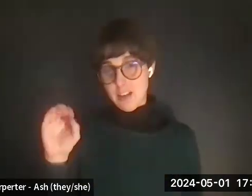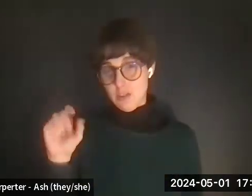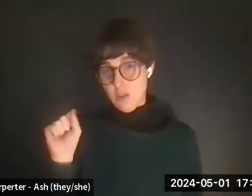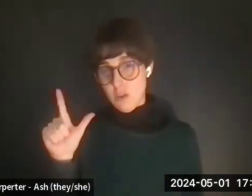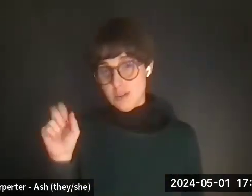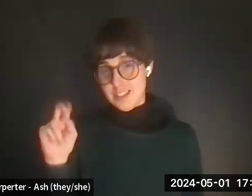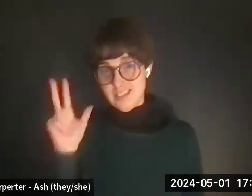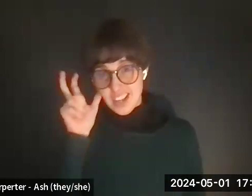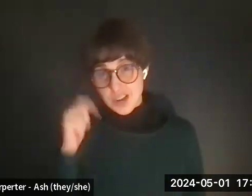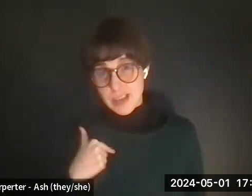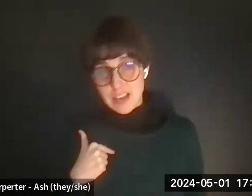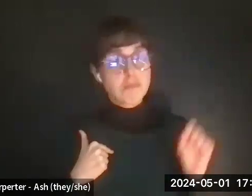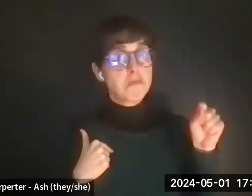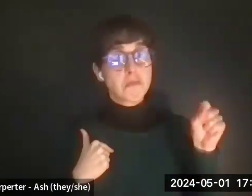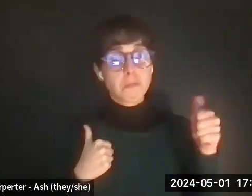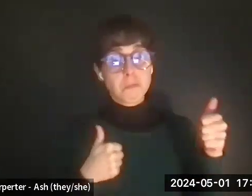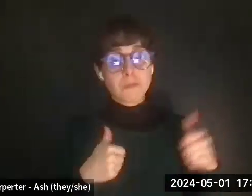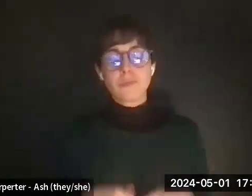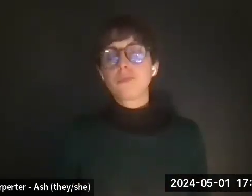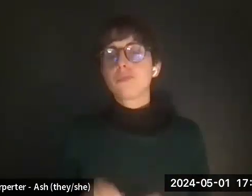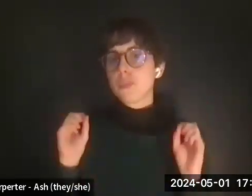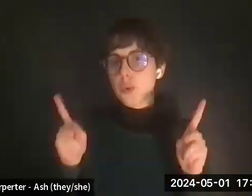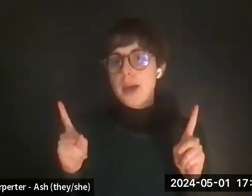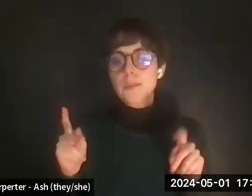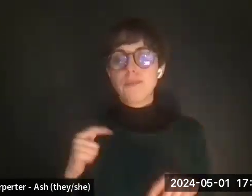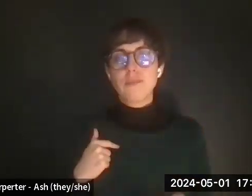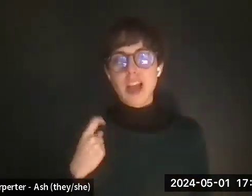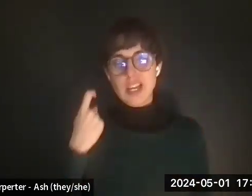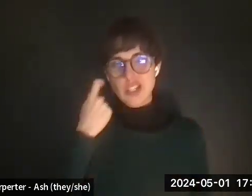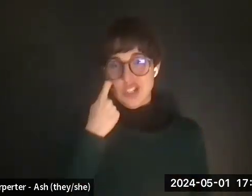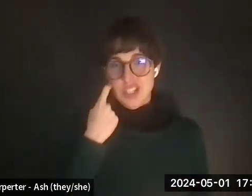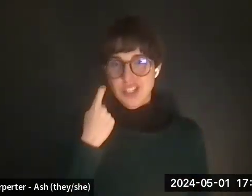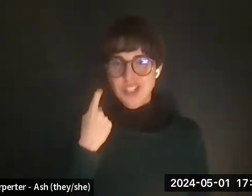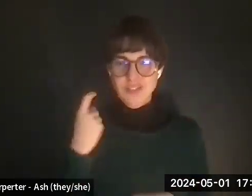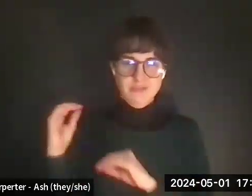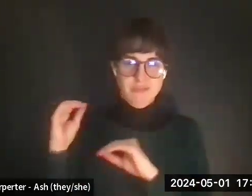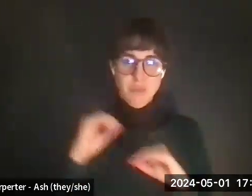Yes, we can. - Okay, so I just recently moved to Washington from California